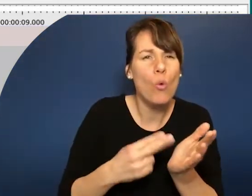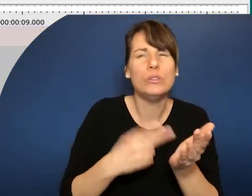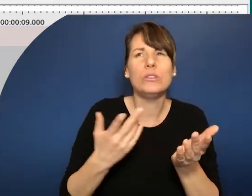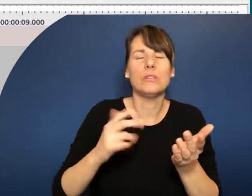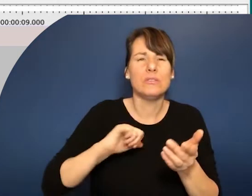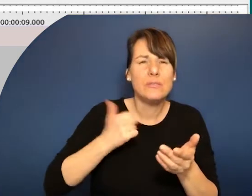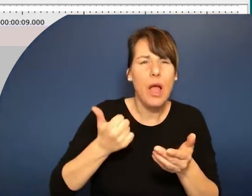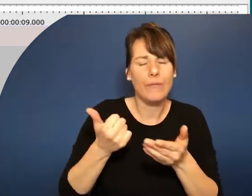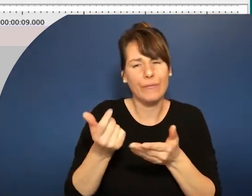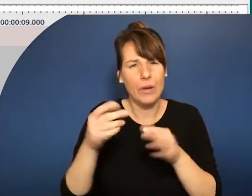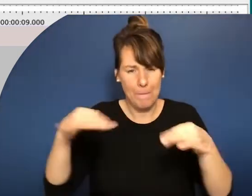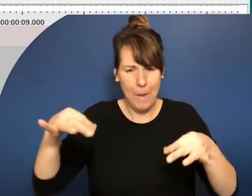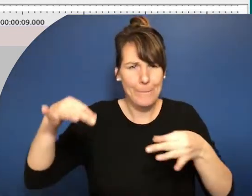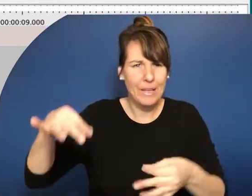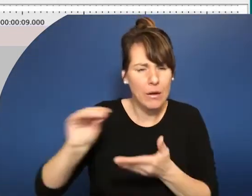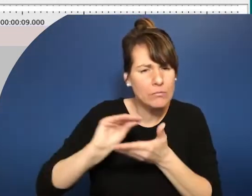and the tiers that you want to create beforehand.